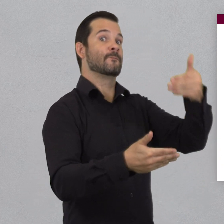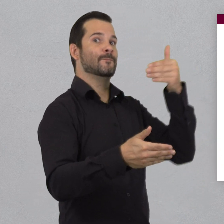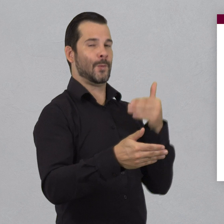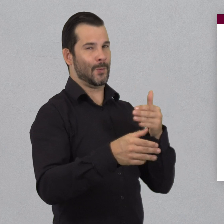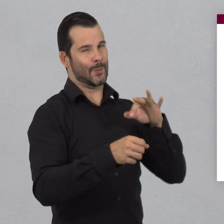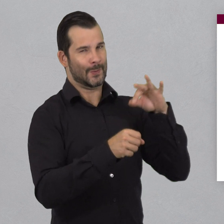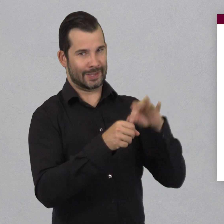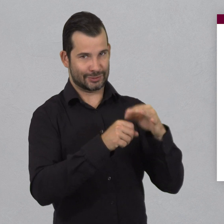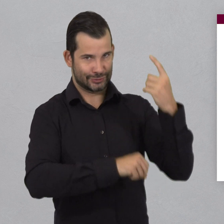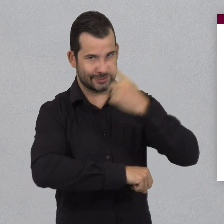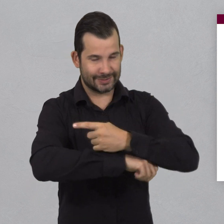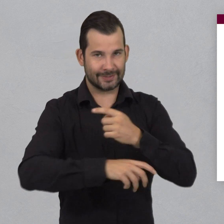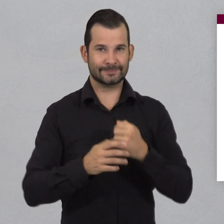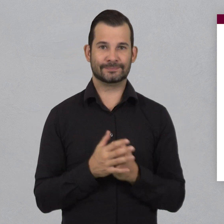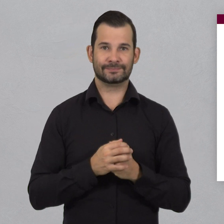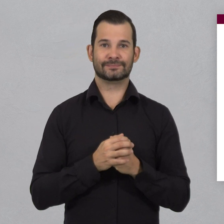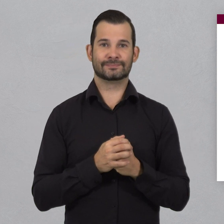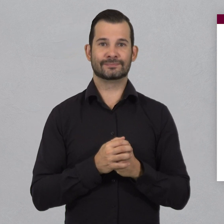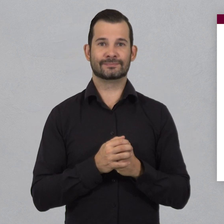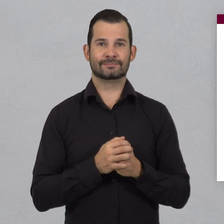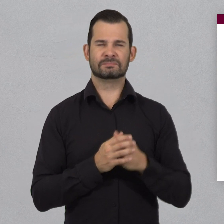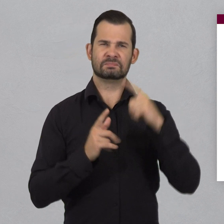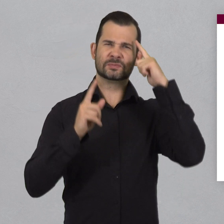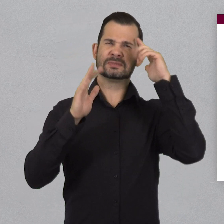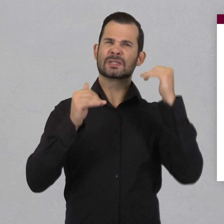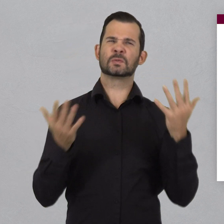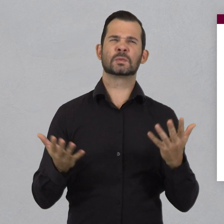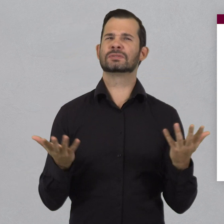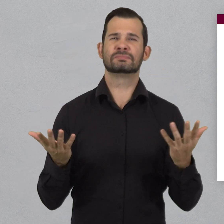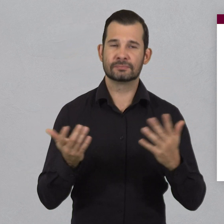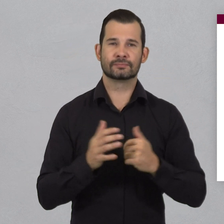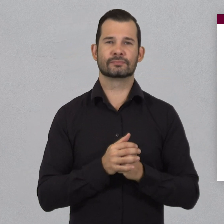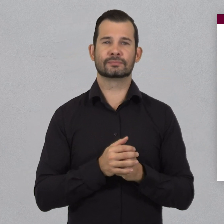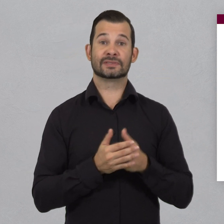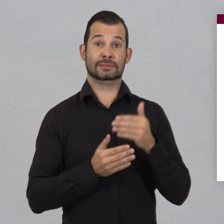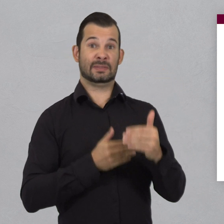the week before election day. What to expect